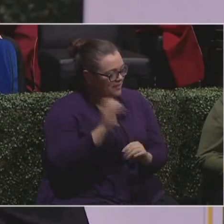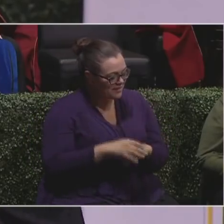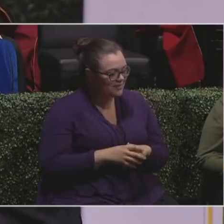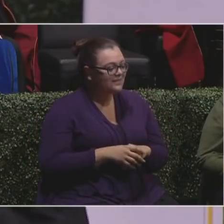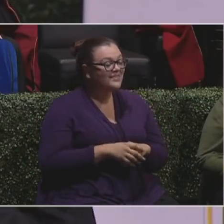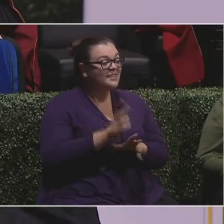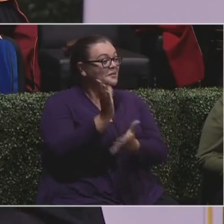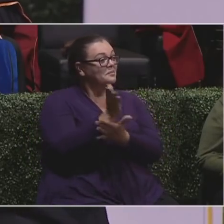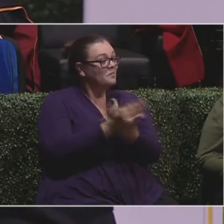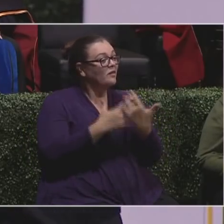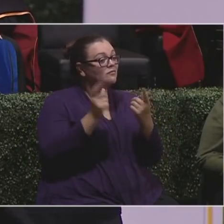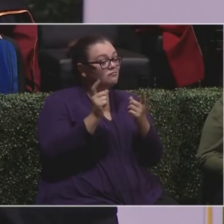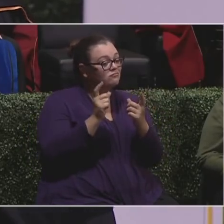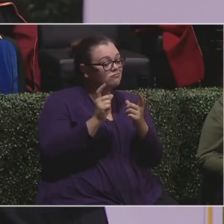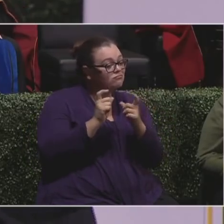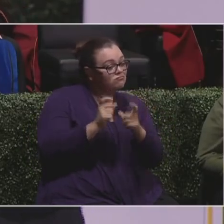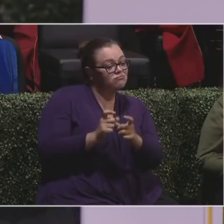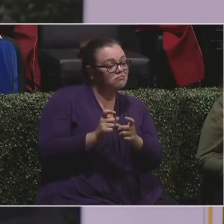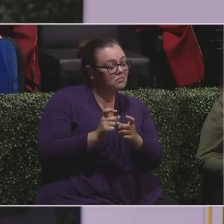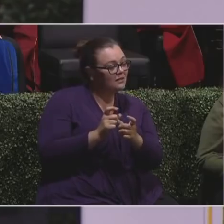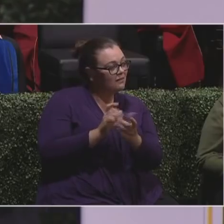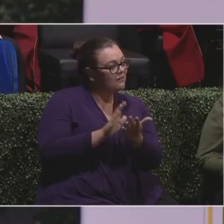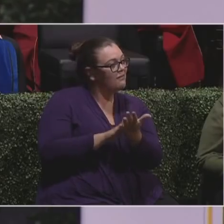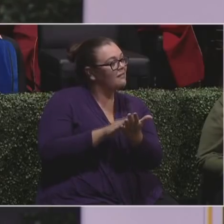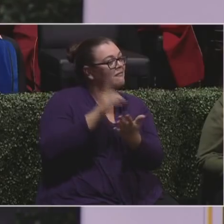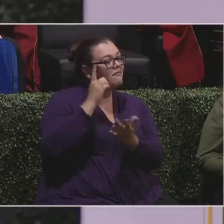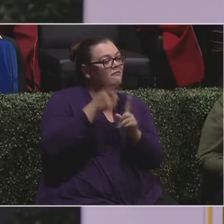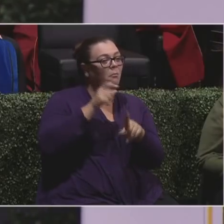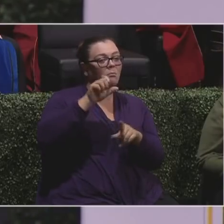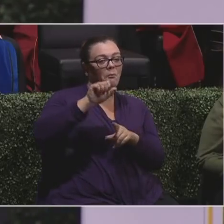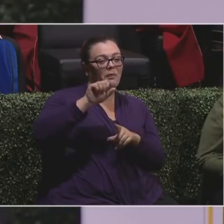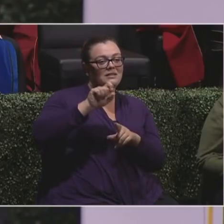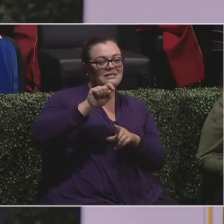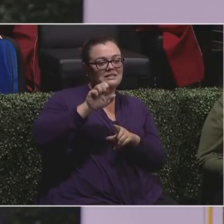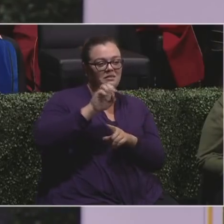AGO, WE WOULD NEVER HAVE THOUGHT ABOUT USING AN APPLICATION, OR DOING ANYTHING